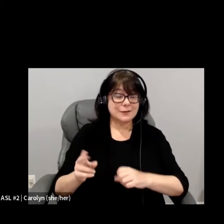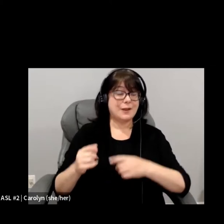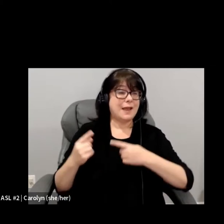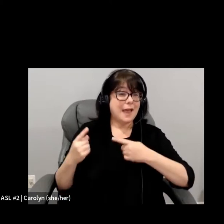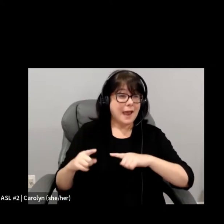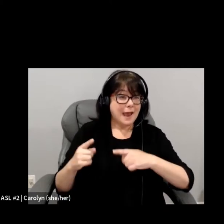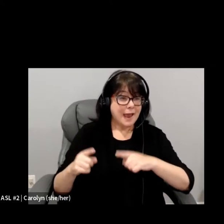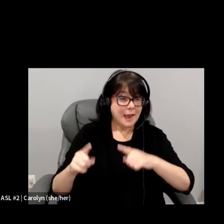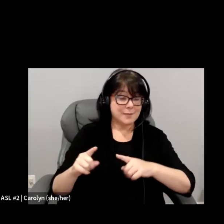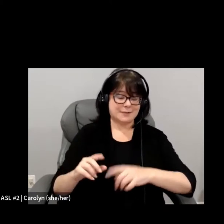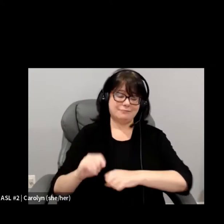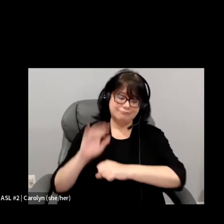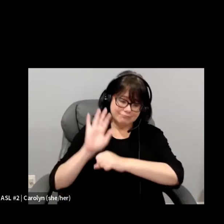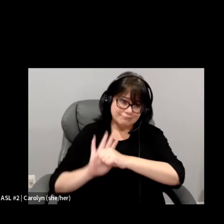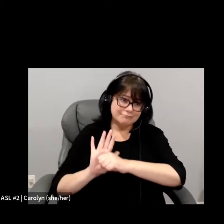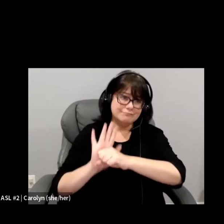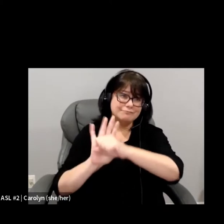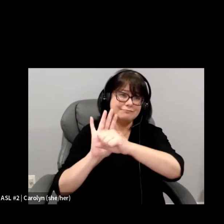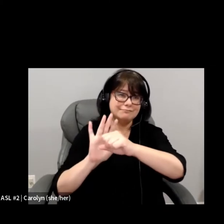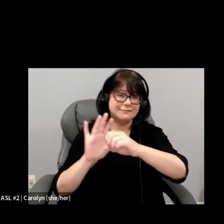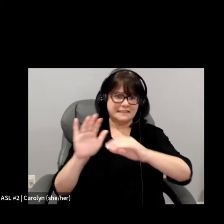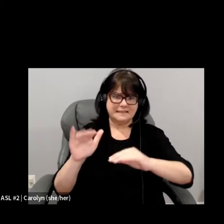ADVOCACY IN ABOUT 20 MINUTES.